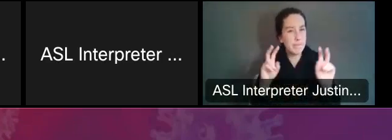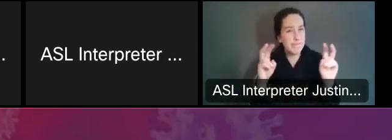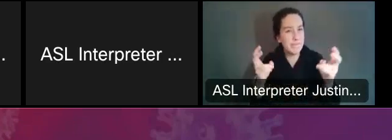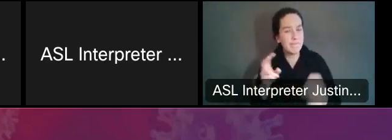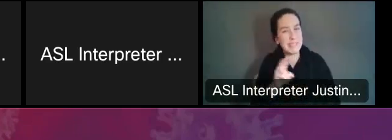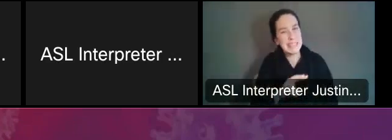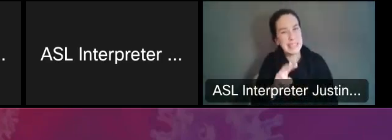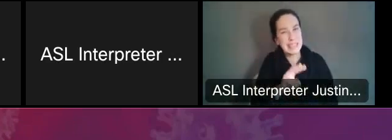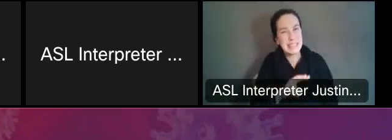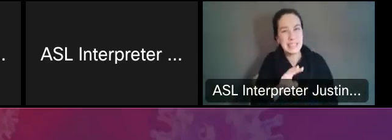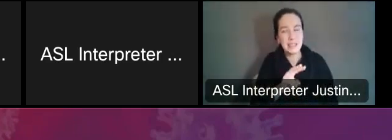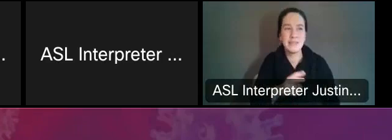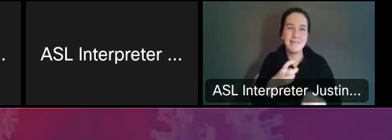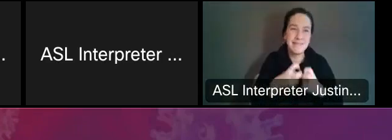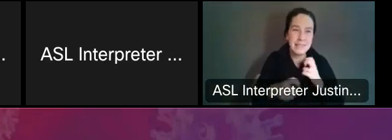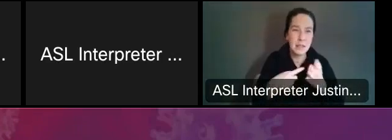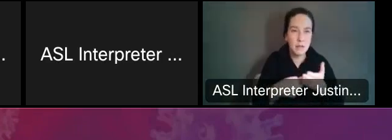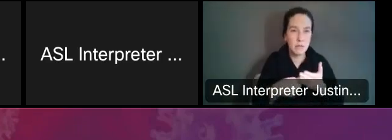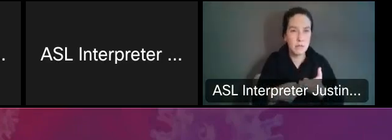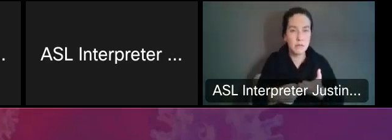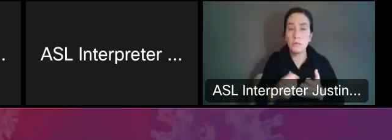I presented a lot of facts and information about vaccines.